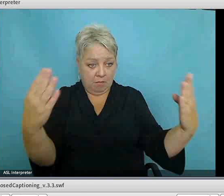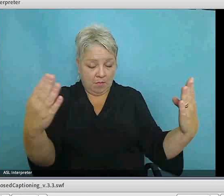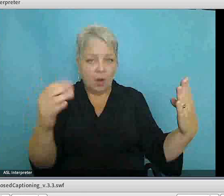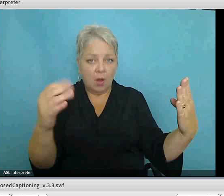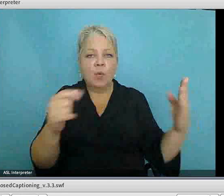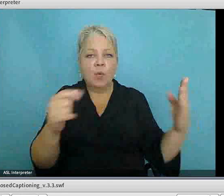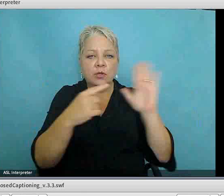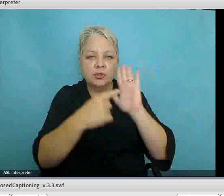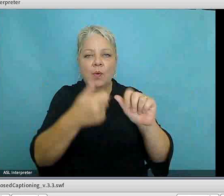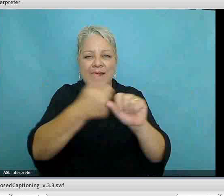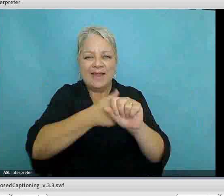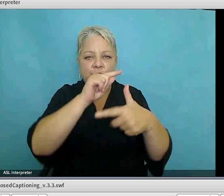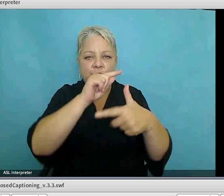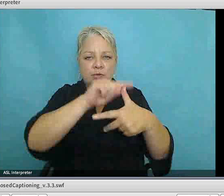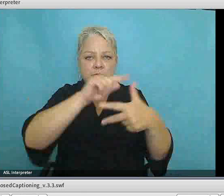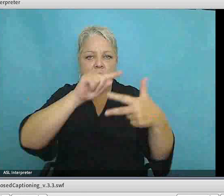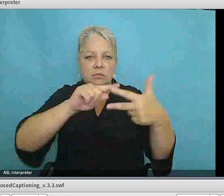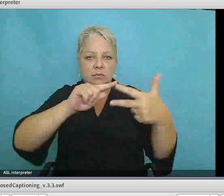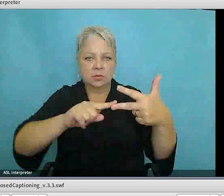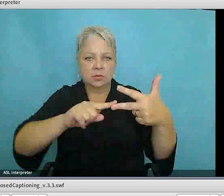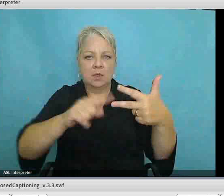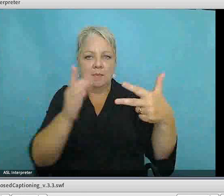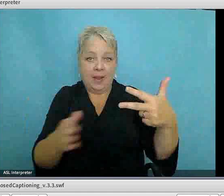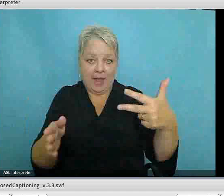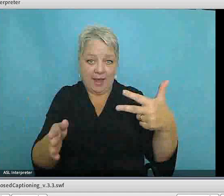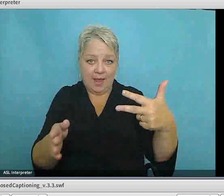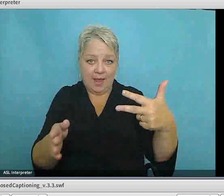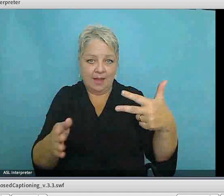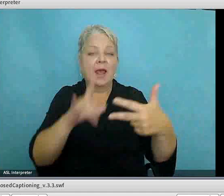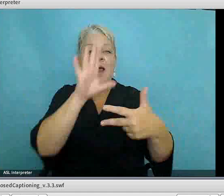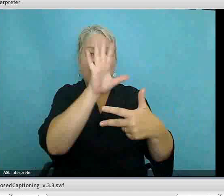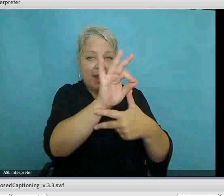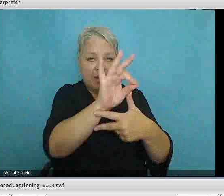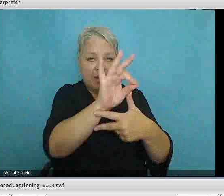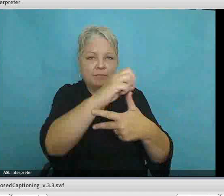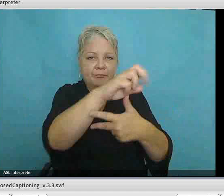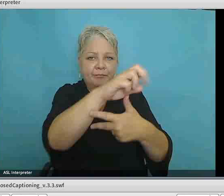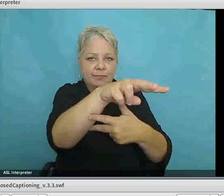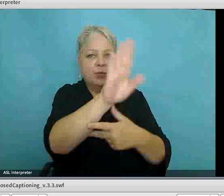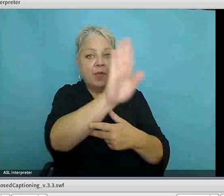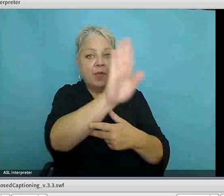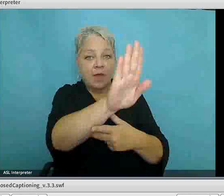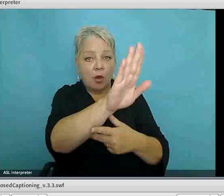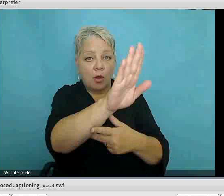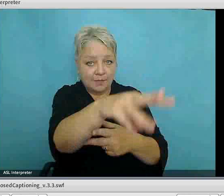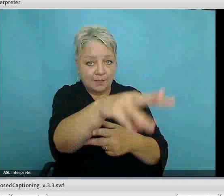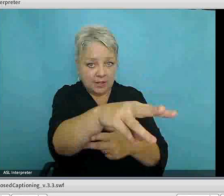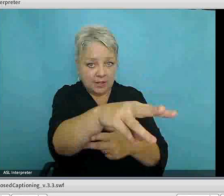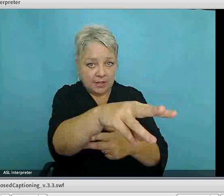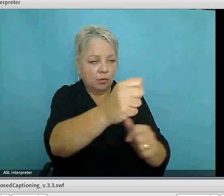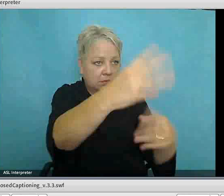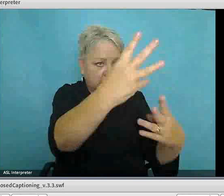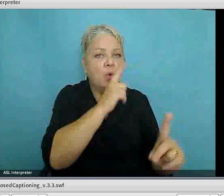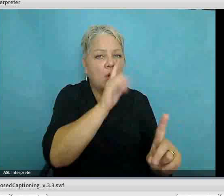Thank you. How will it be determined which One Care provider will be assigned through auto-enrollment?